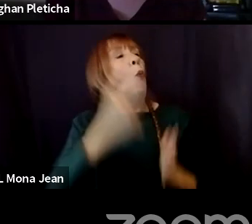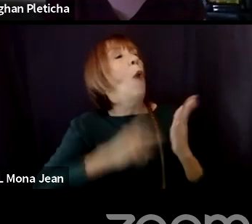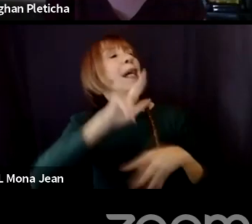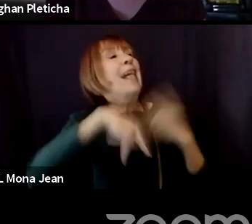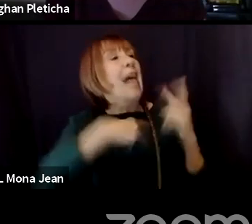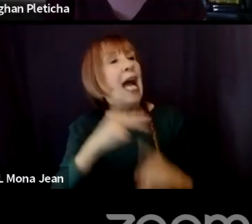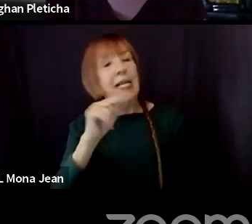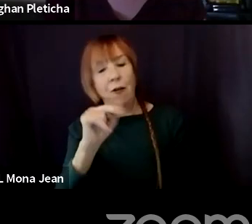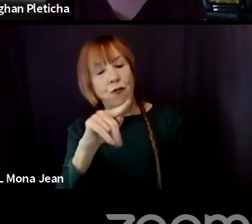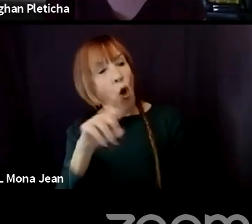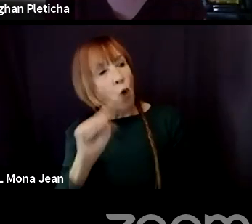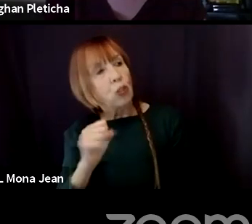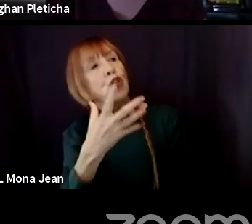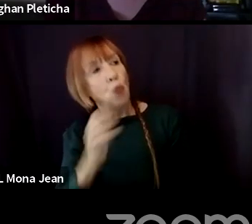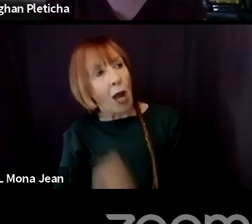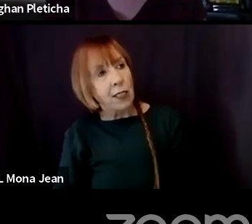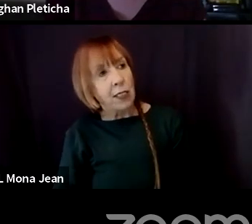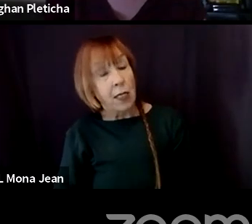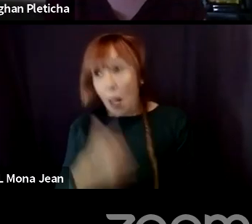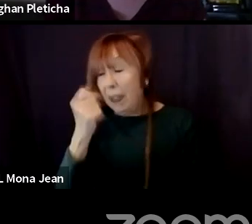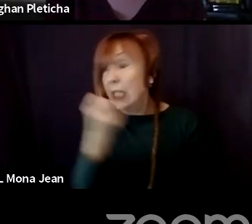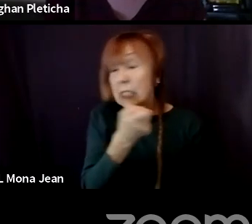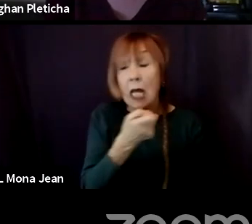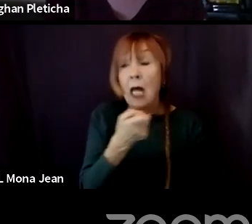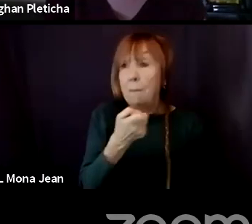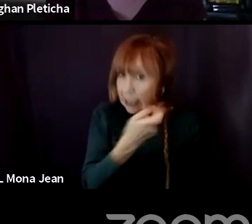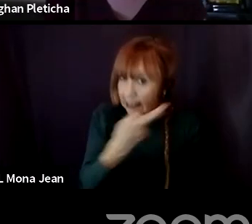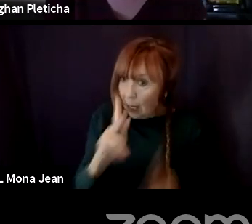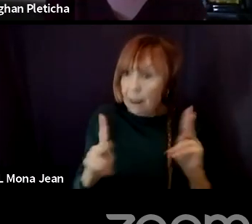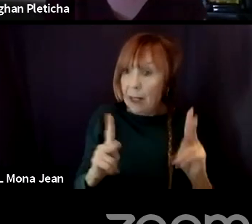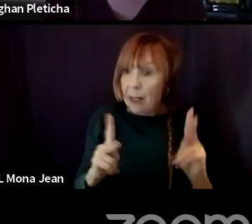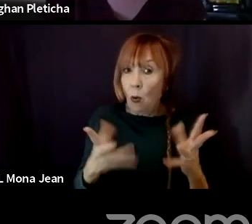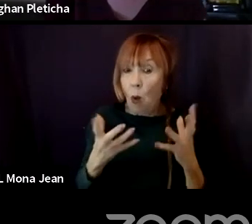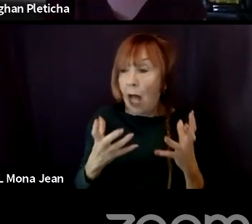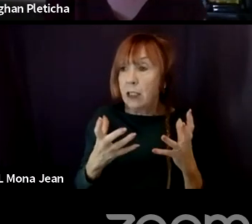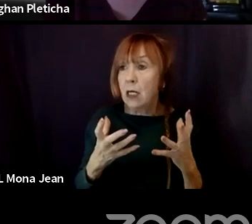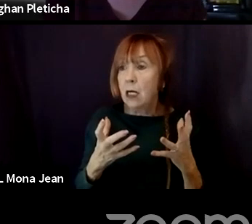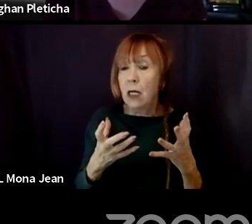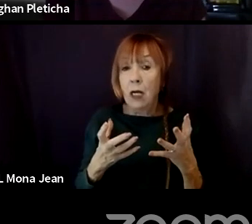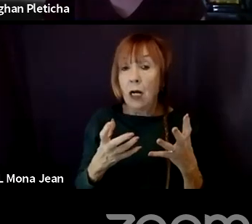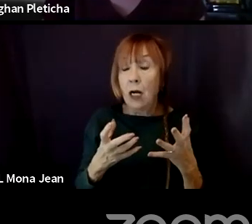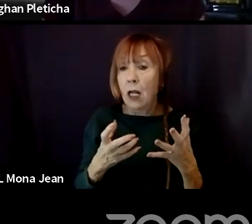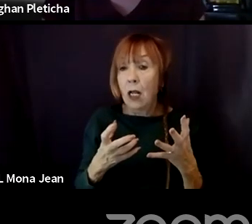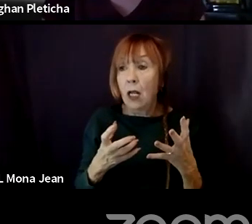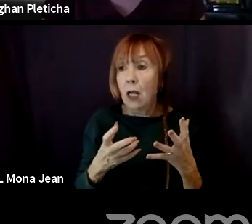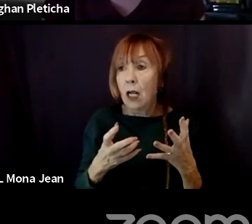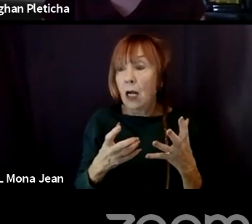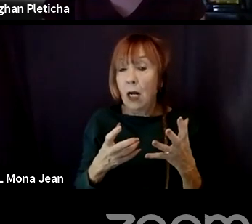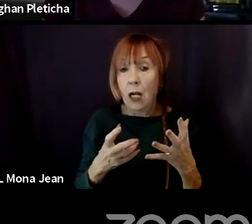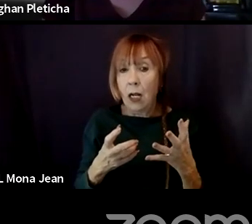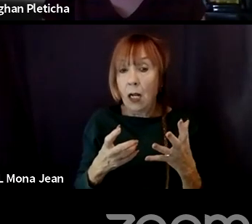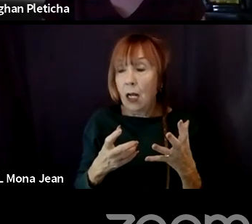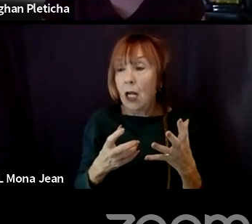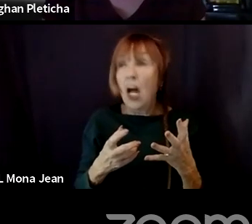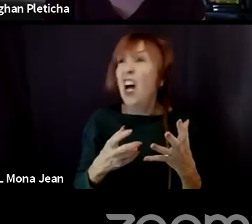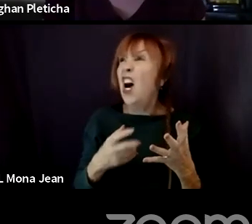Because some people want and it like, print out the script, write notes in the margin,